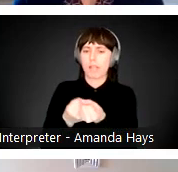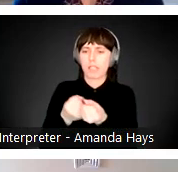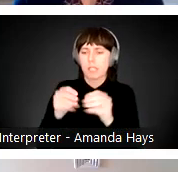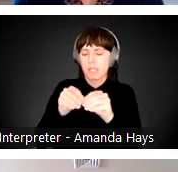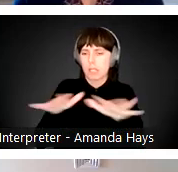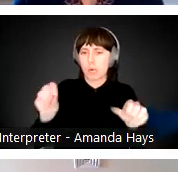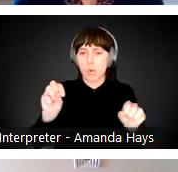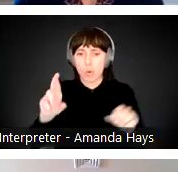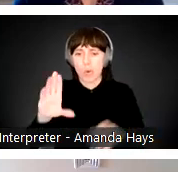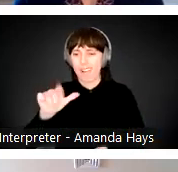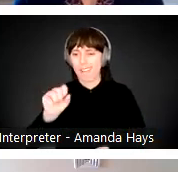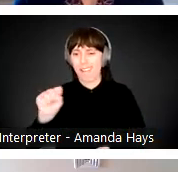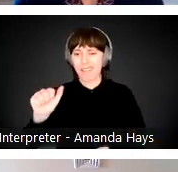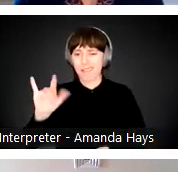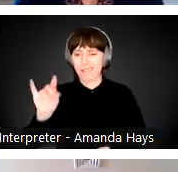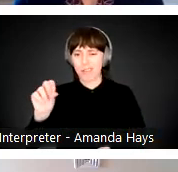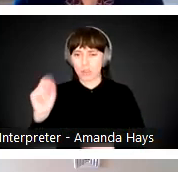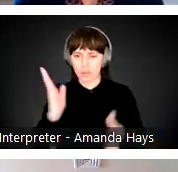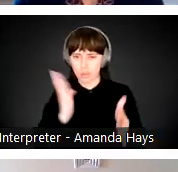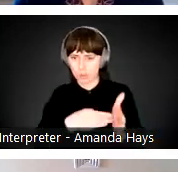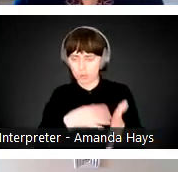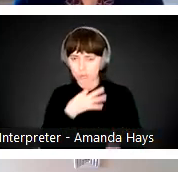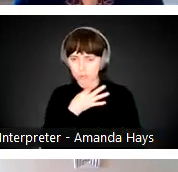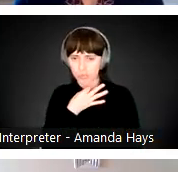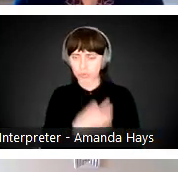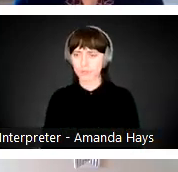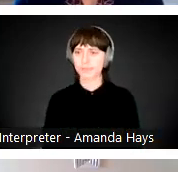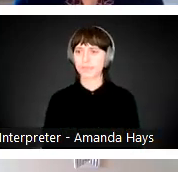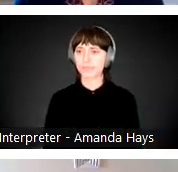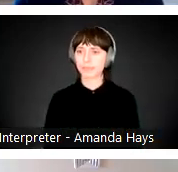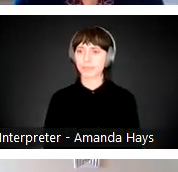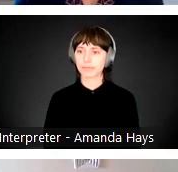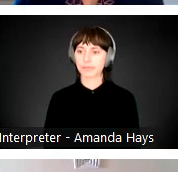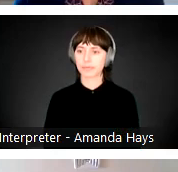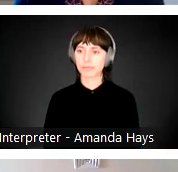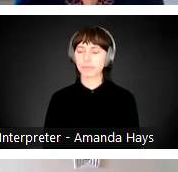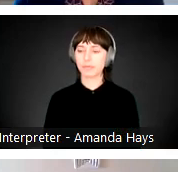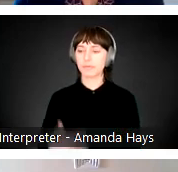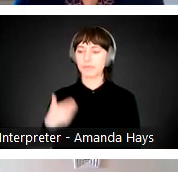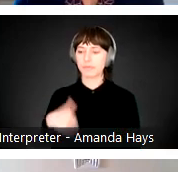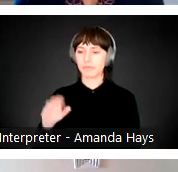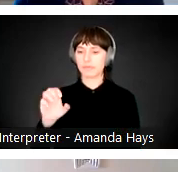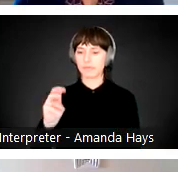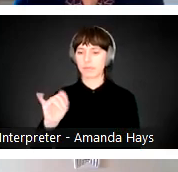This is Emily, I'll try to answer that question. I'm not aware of any